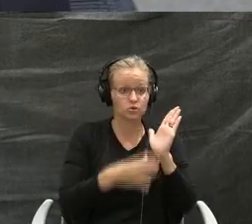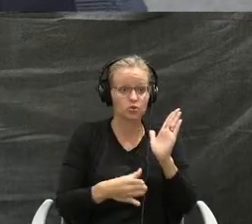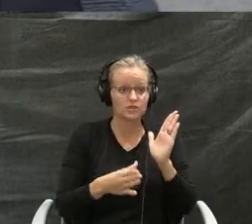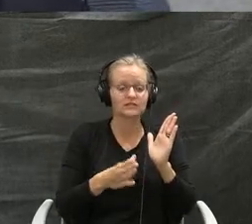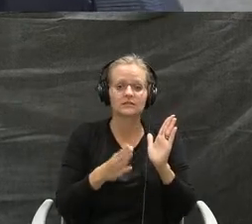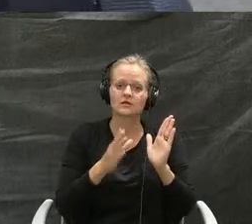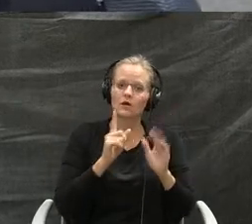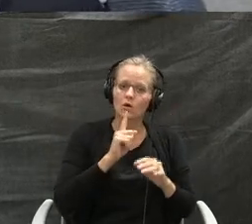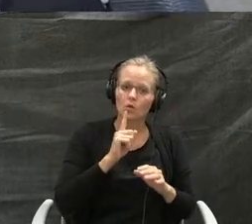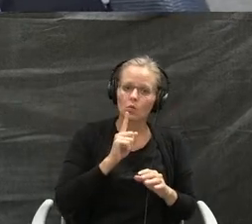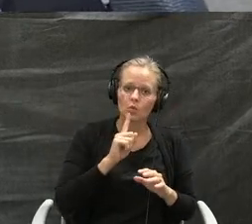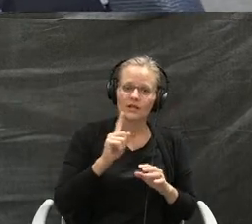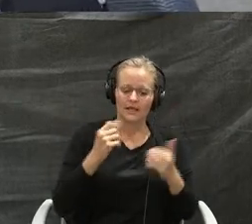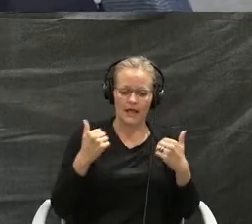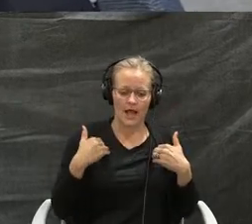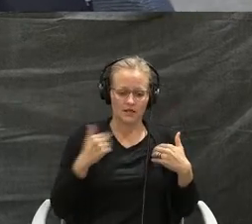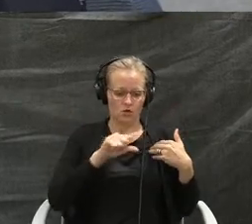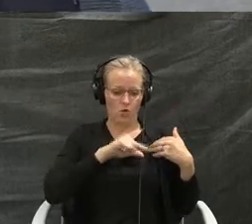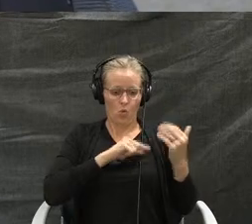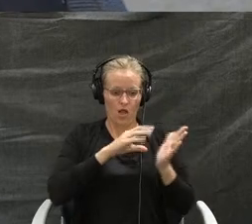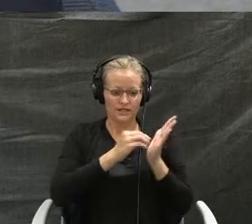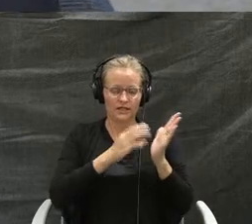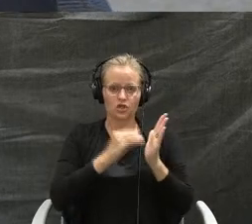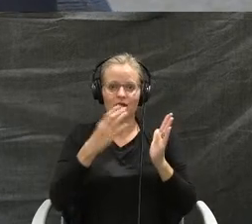frustration and allow for non social distance age appropriate